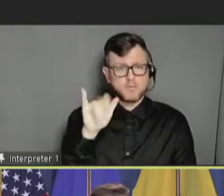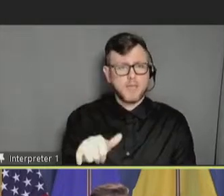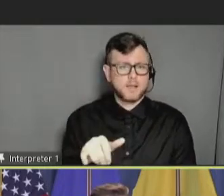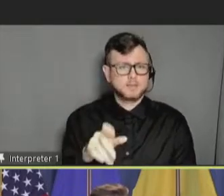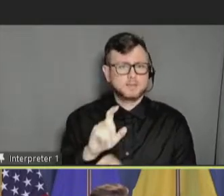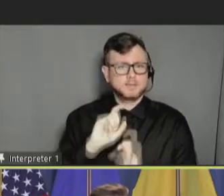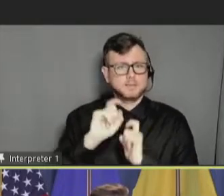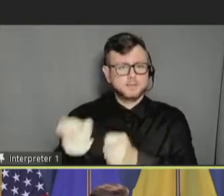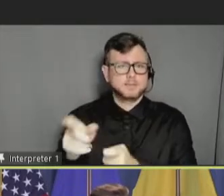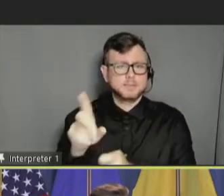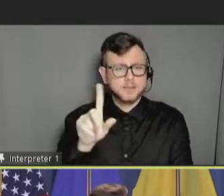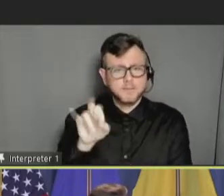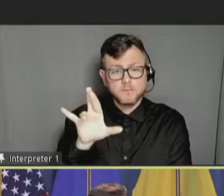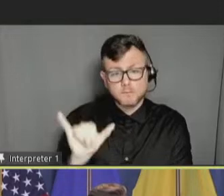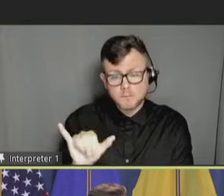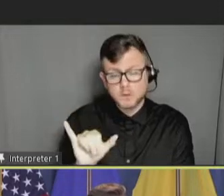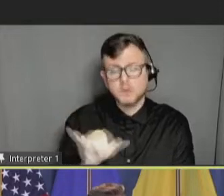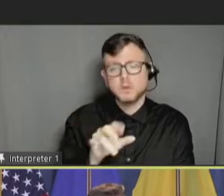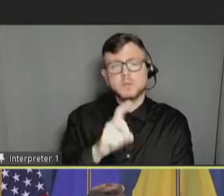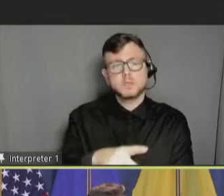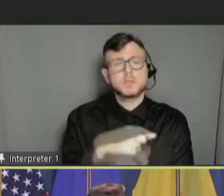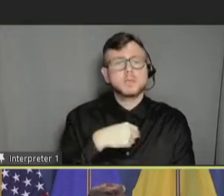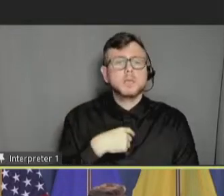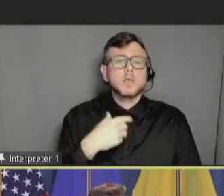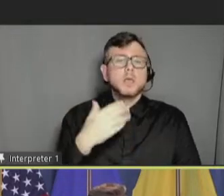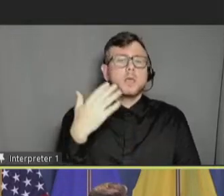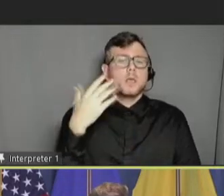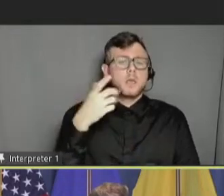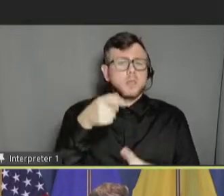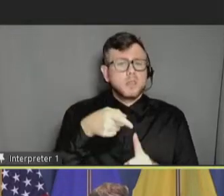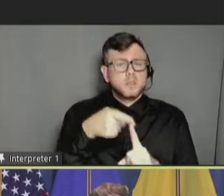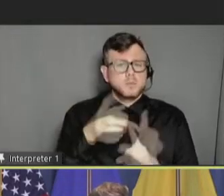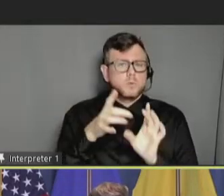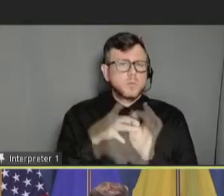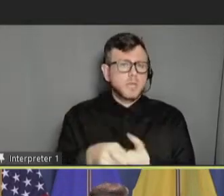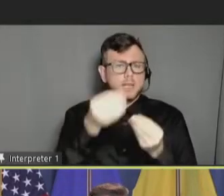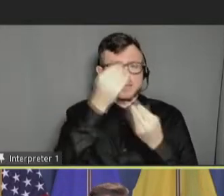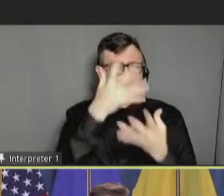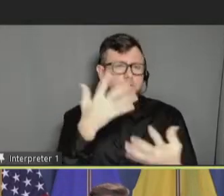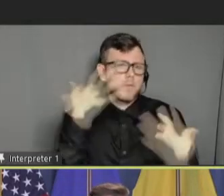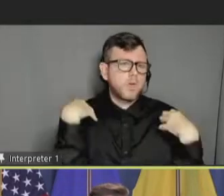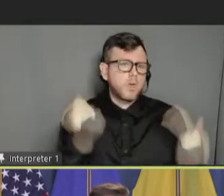data on health worker competency in immunization. With this indicator,